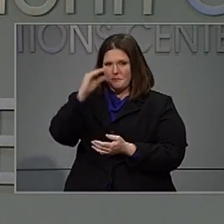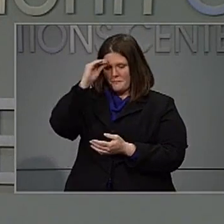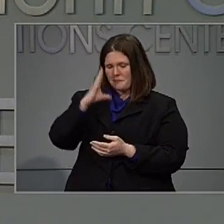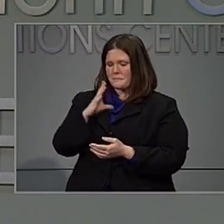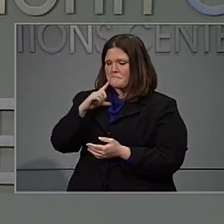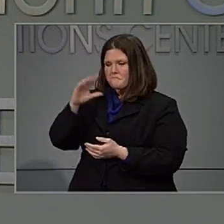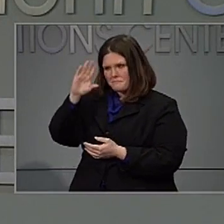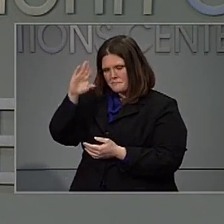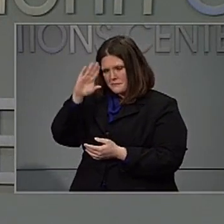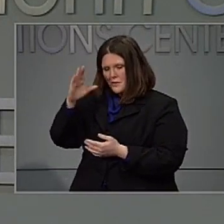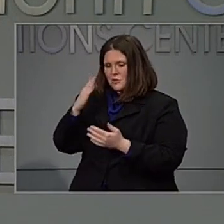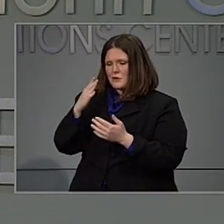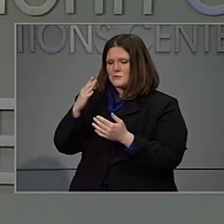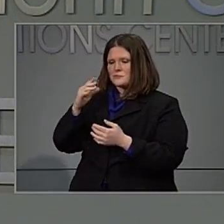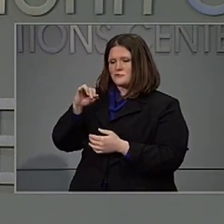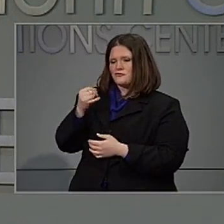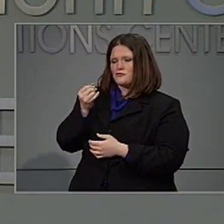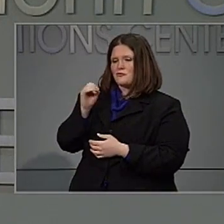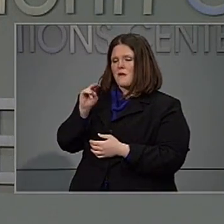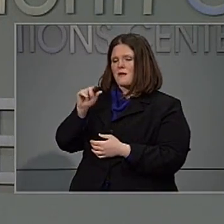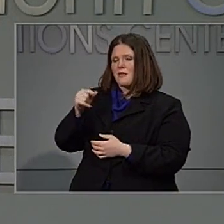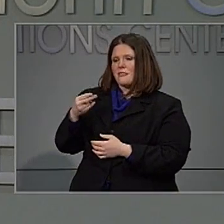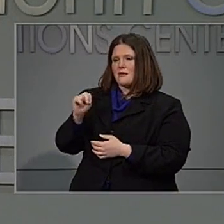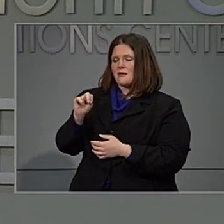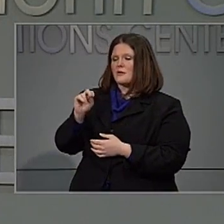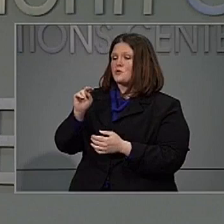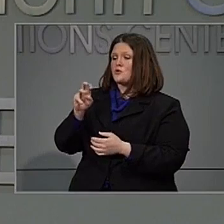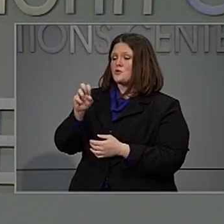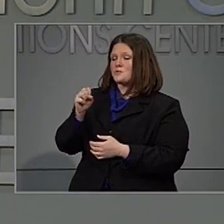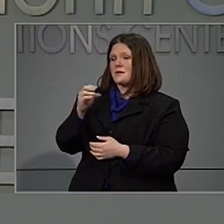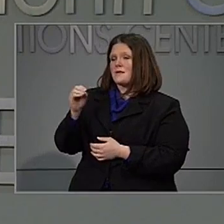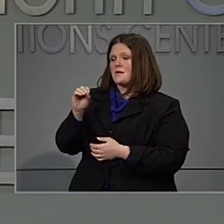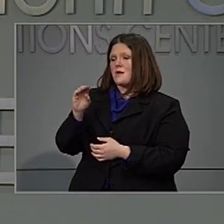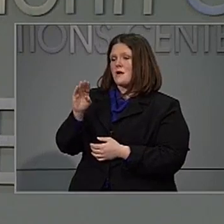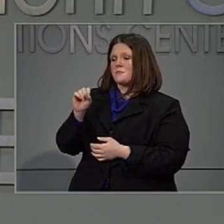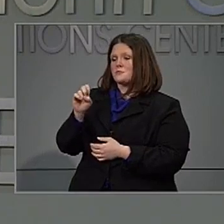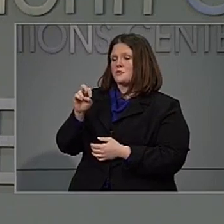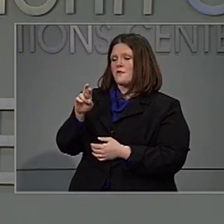RULES BECAUSE THAT WILL GET US WHERE WE NEED TO GO, BOTH WITH PEOPLE PEEPING SAFE AND HELPING TO BOOST OUR ECONOMY. NEXT QUESTION. JONATHAN ALEXANDER, NEWS AND